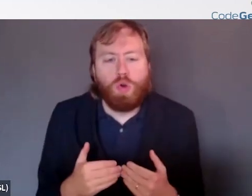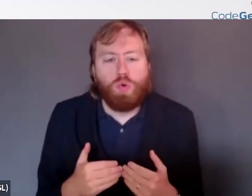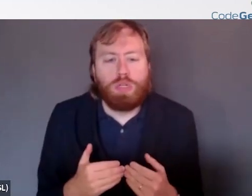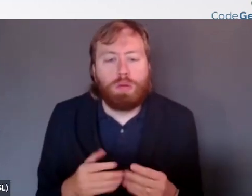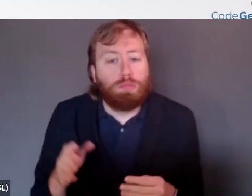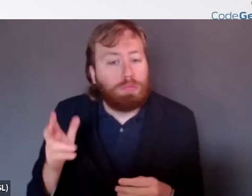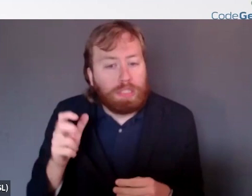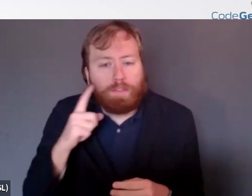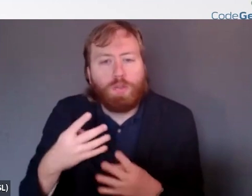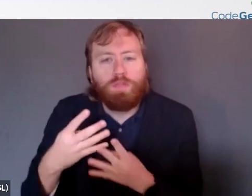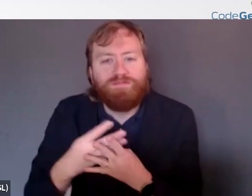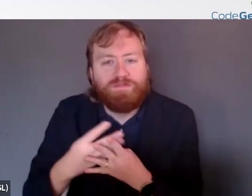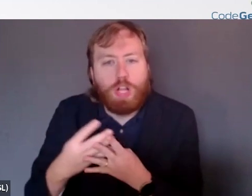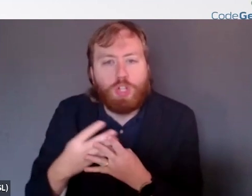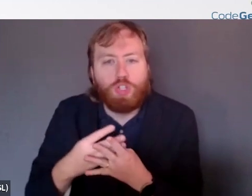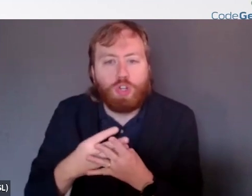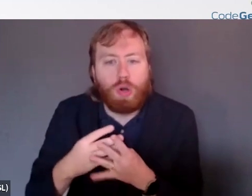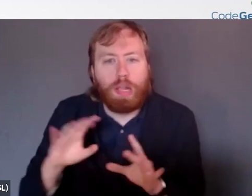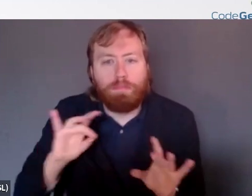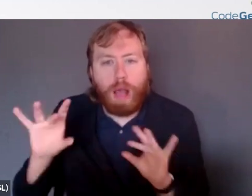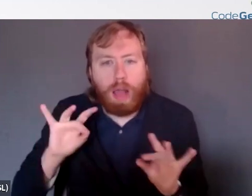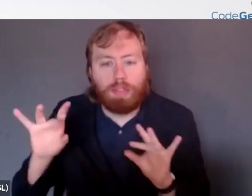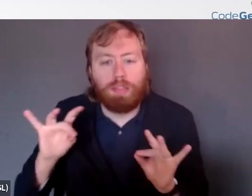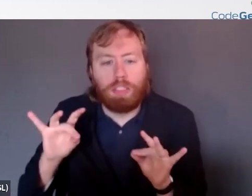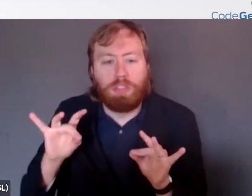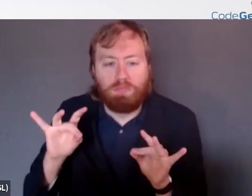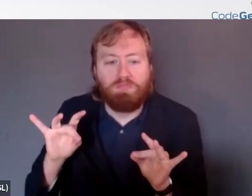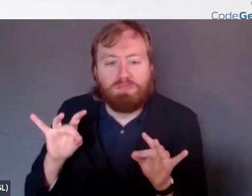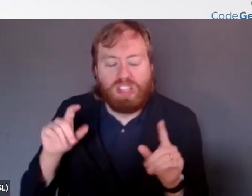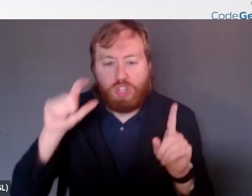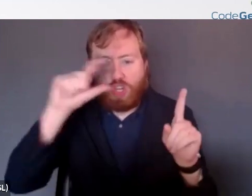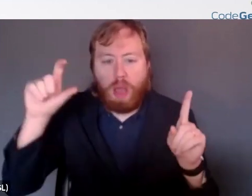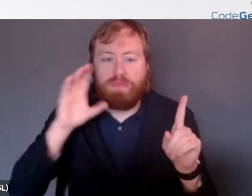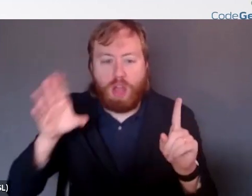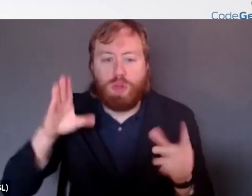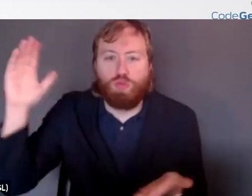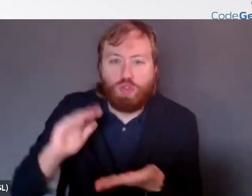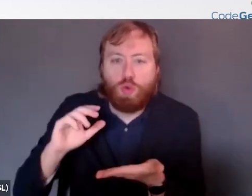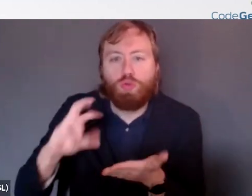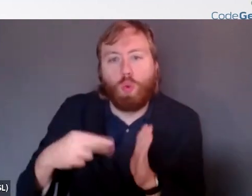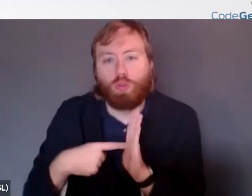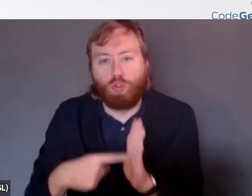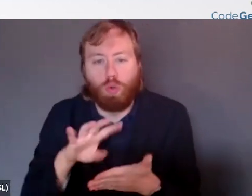and then we have JavaScript that makes announcements when the table data is changed.